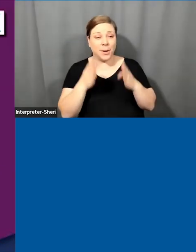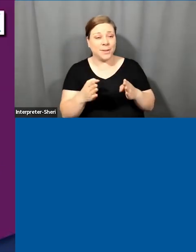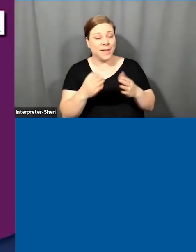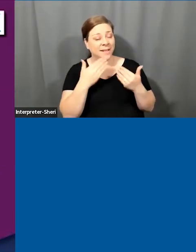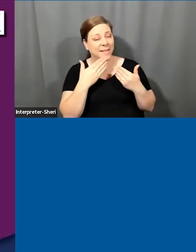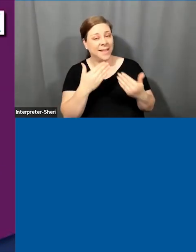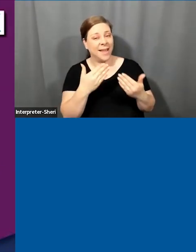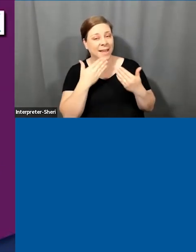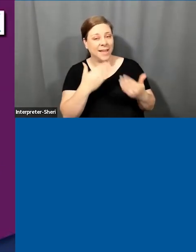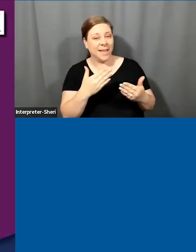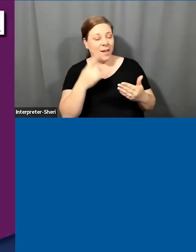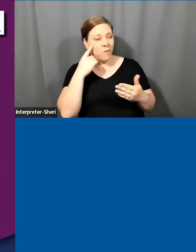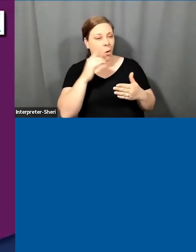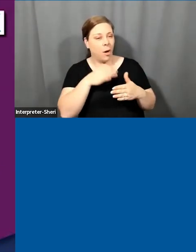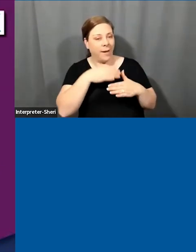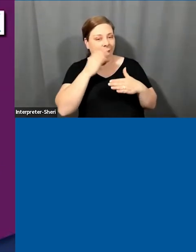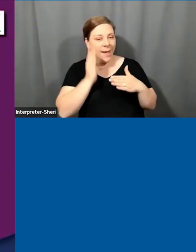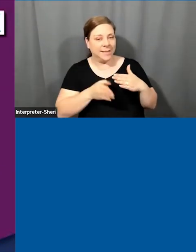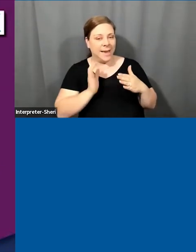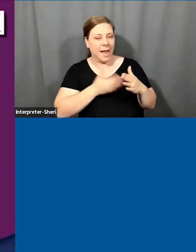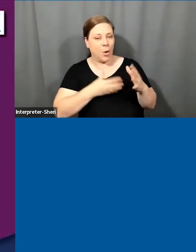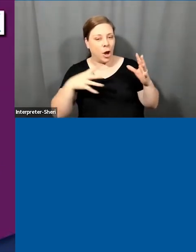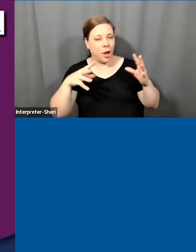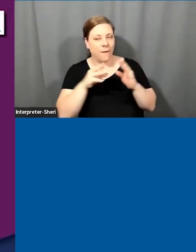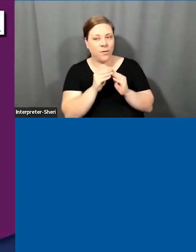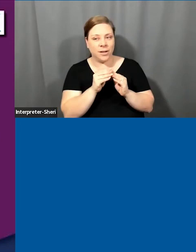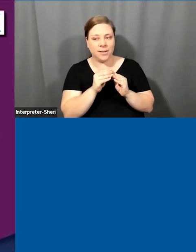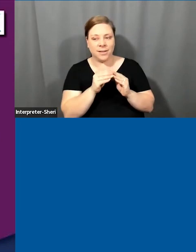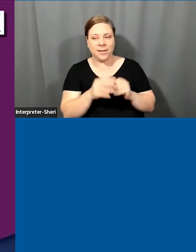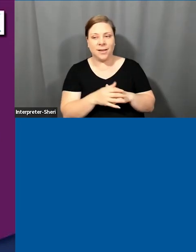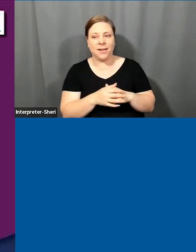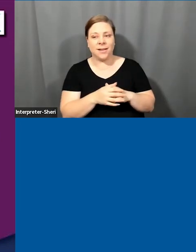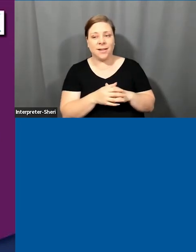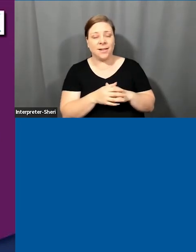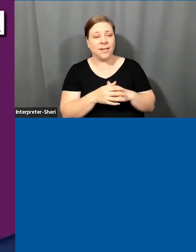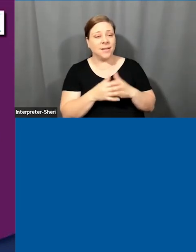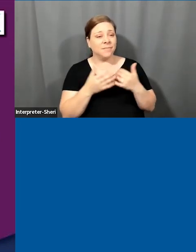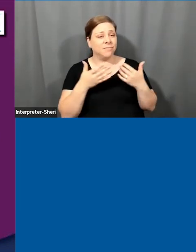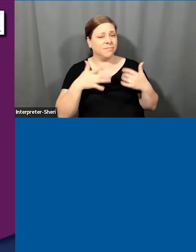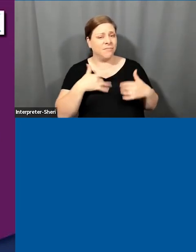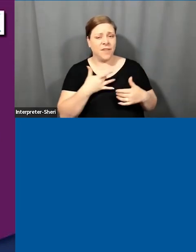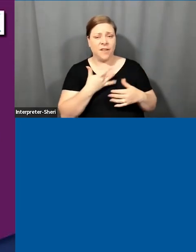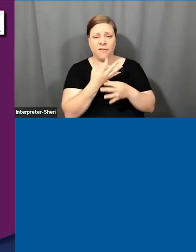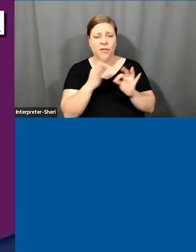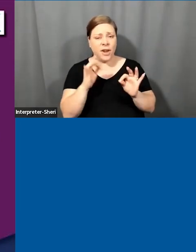for this conference, and we'll let you kind of shift off. Feel free if you wanna stay in the chat and hang out for a little bit,